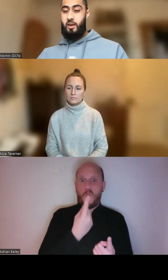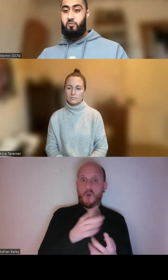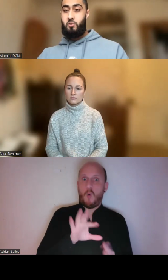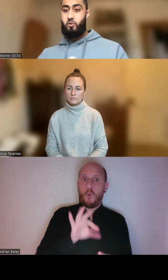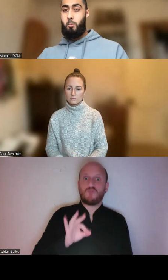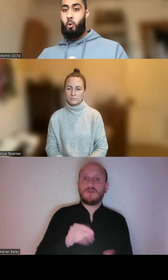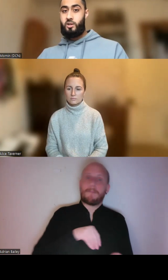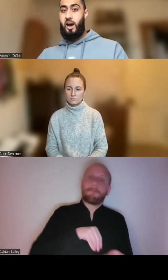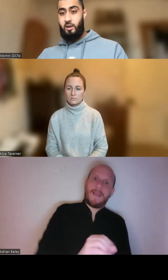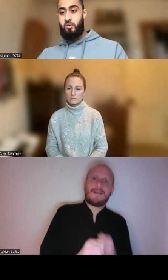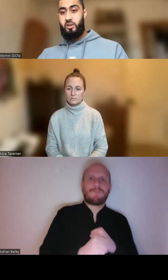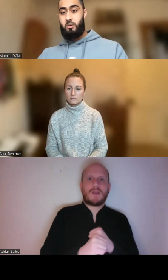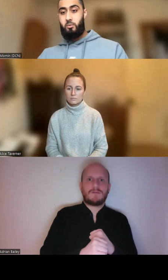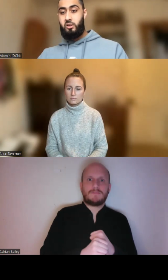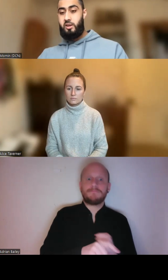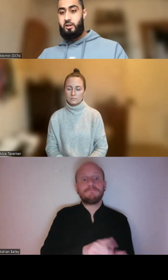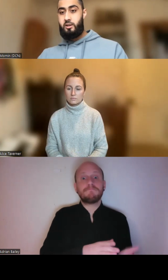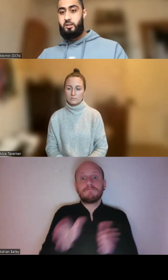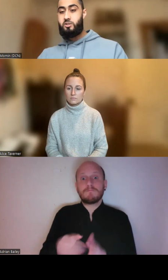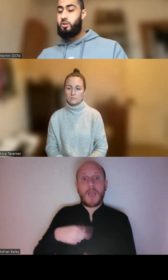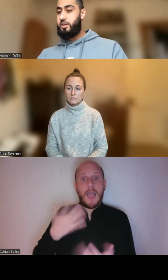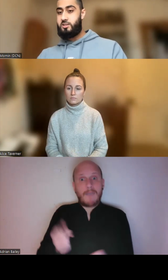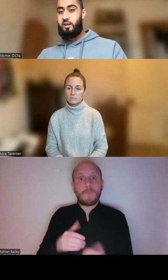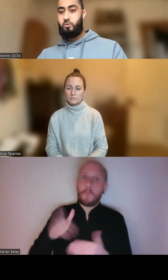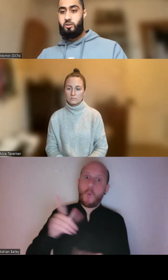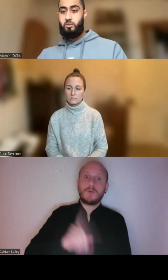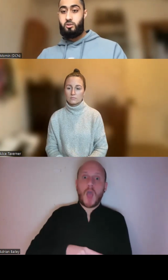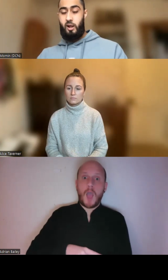Then if you've got more time available, then there's other things that you can do as well.